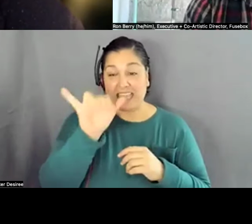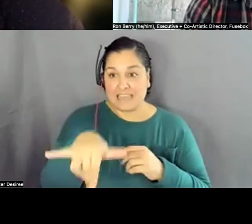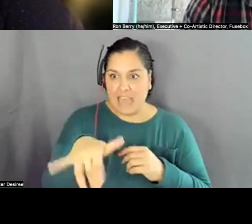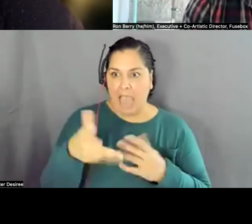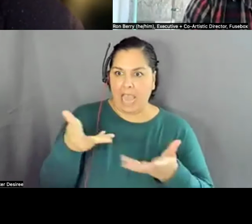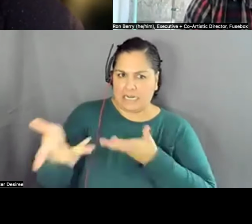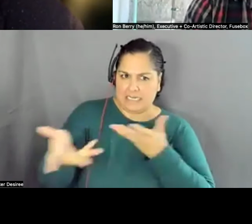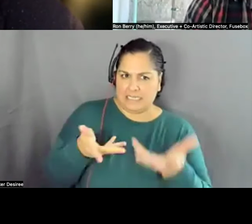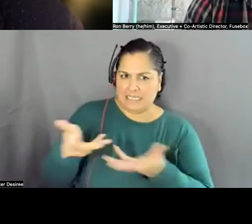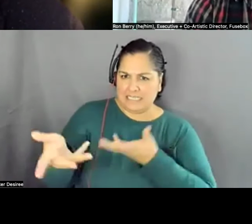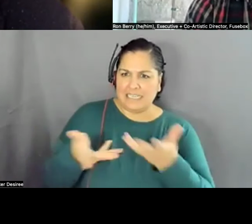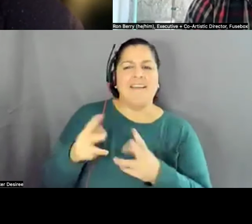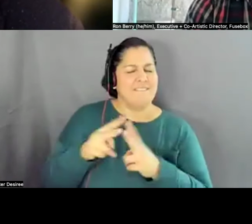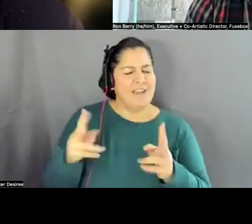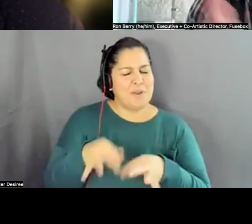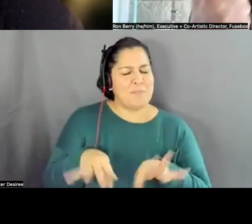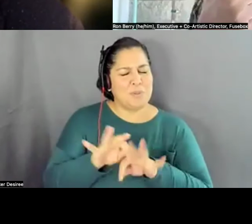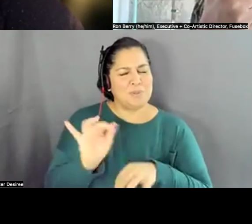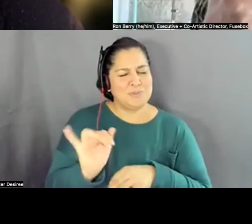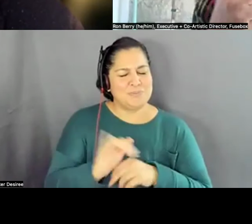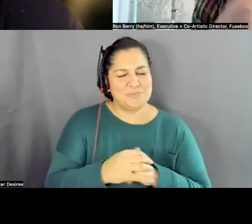also really important.